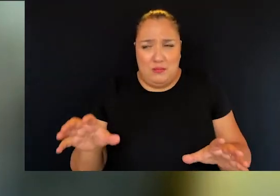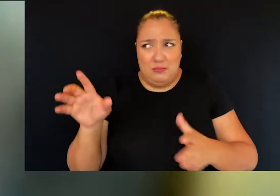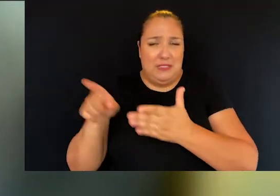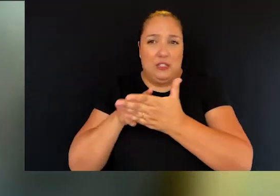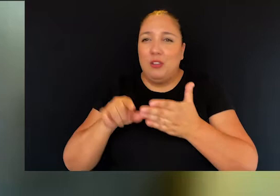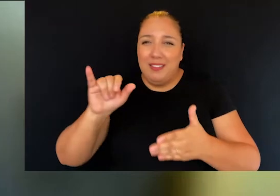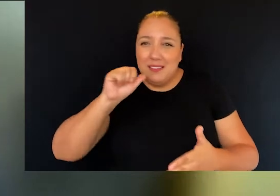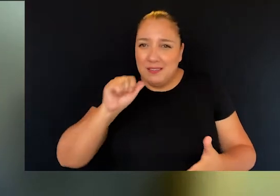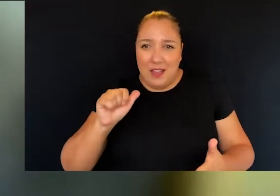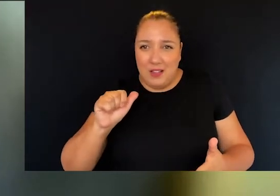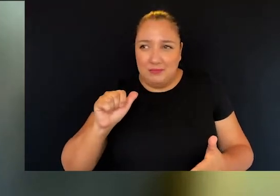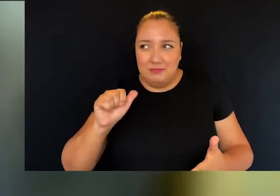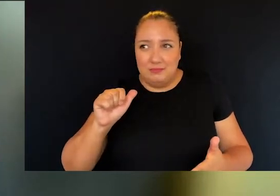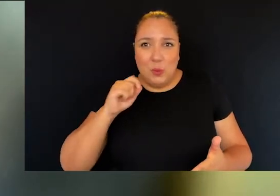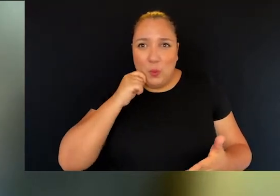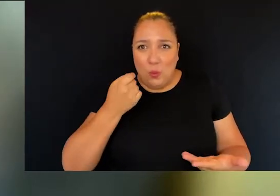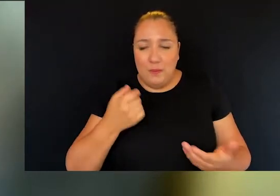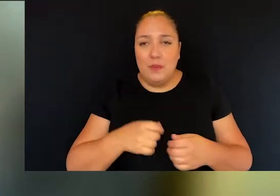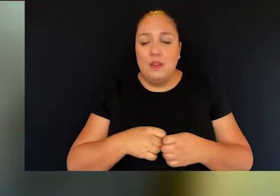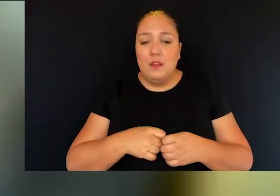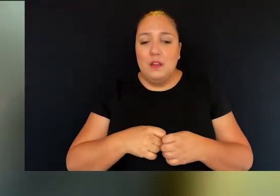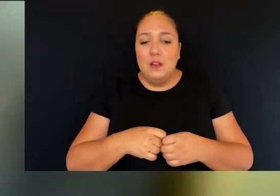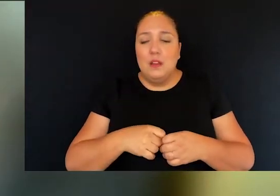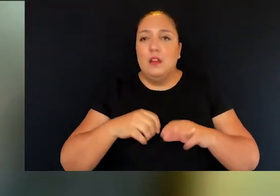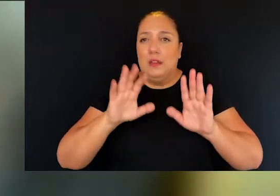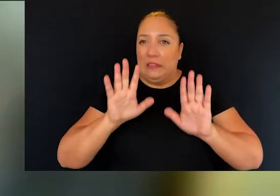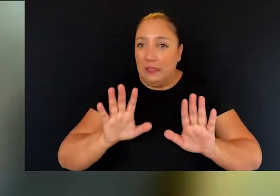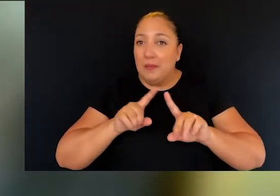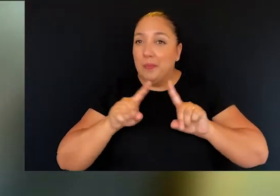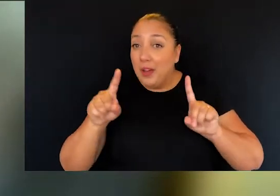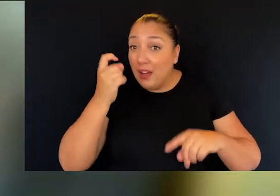It means something for an artist of those,